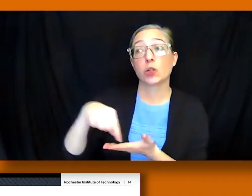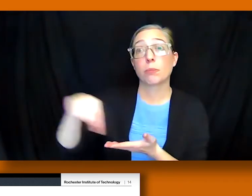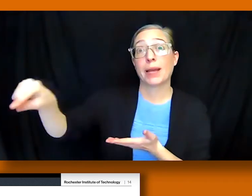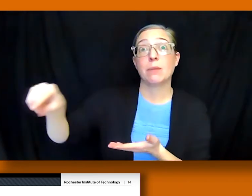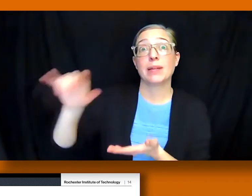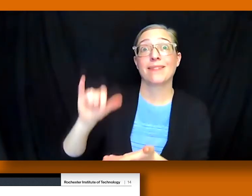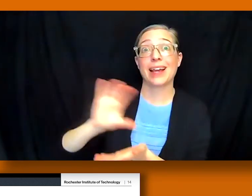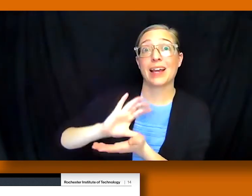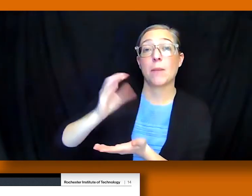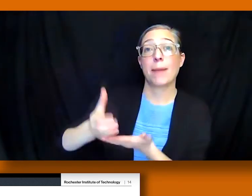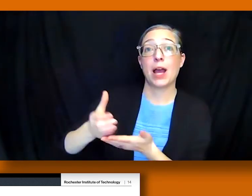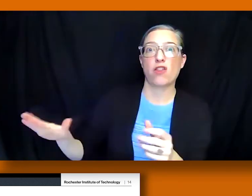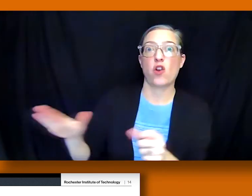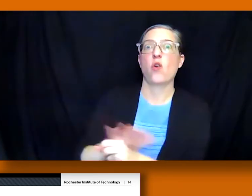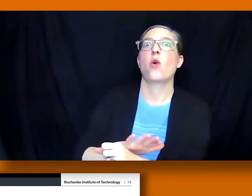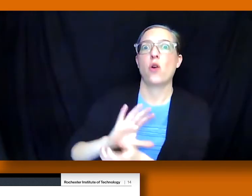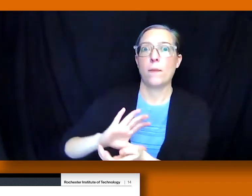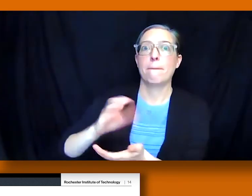so they are not excluded.